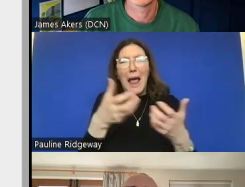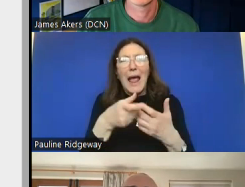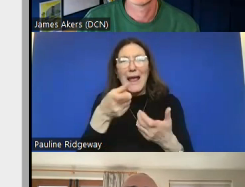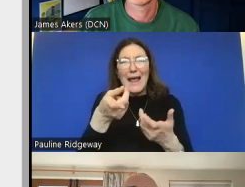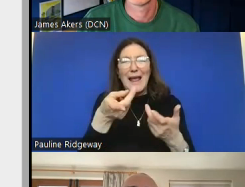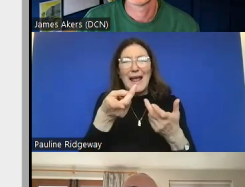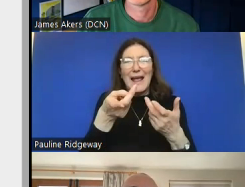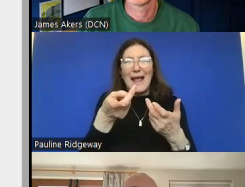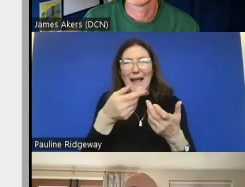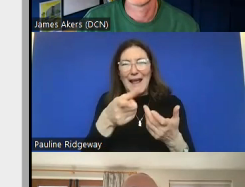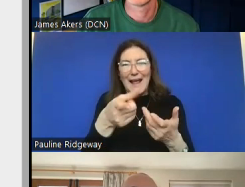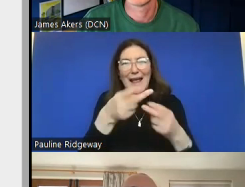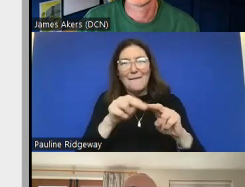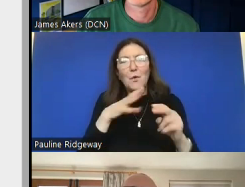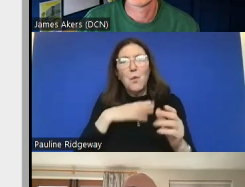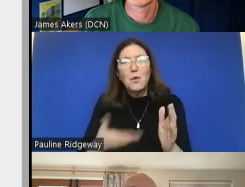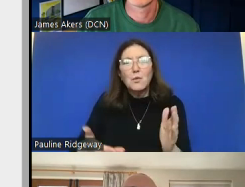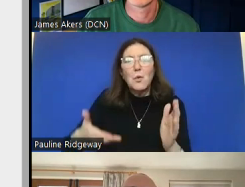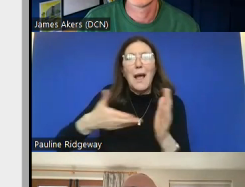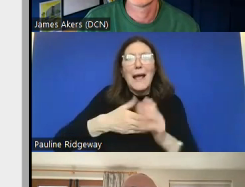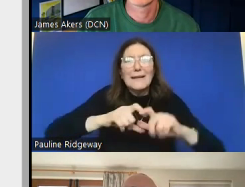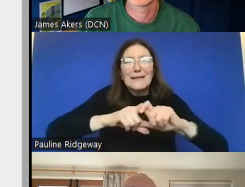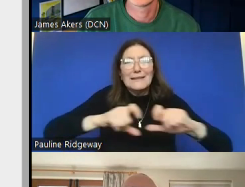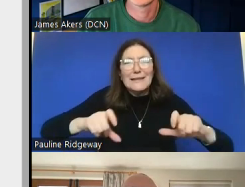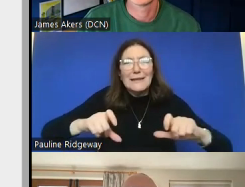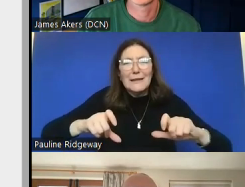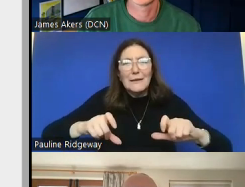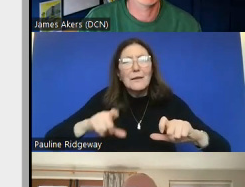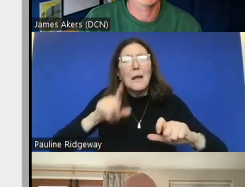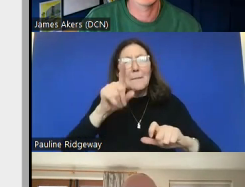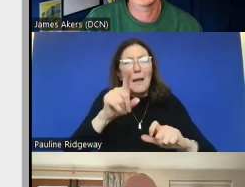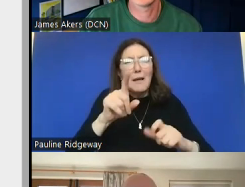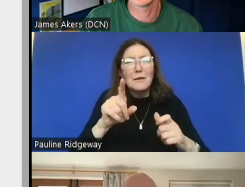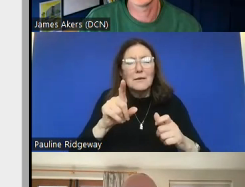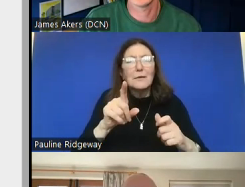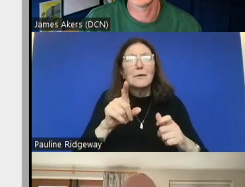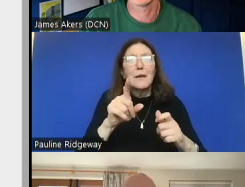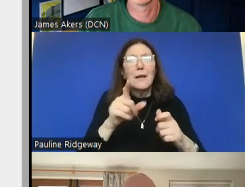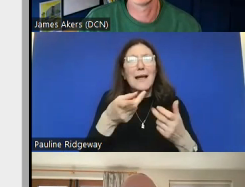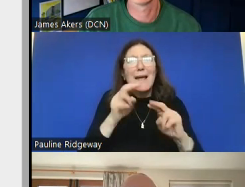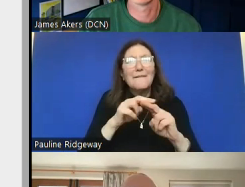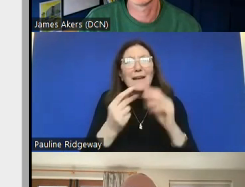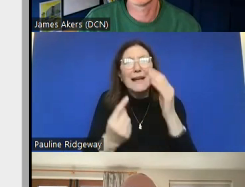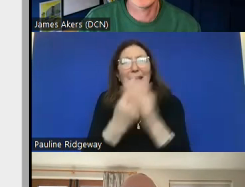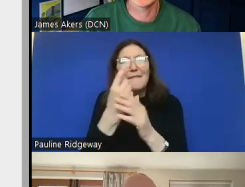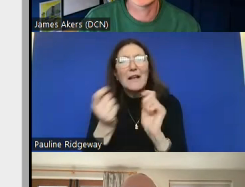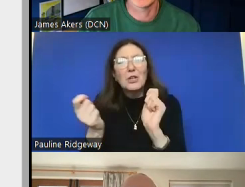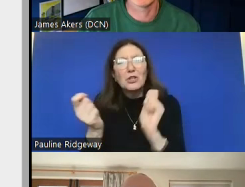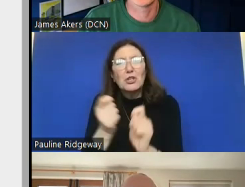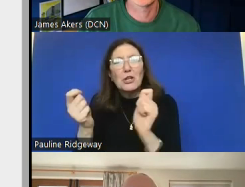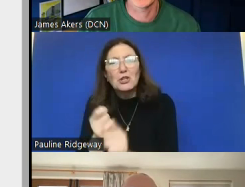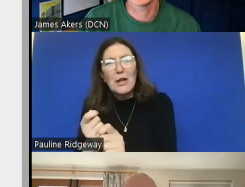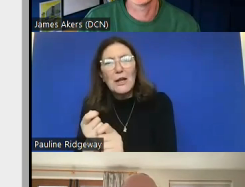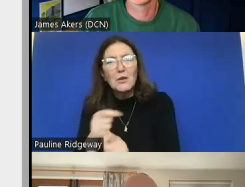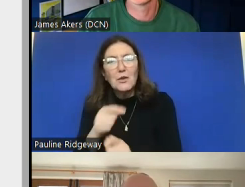if it changes per event? Does that make any difference? The domain itself shouldn't change.